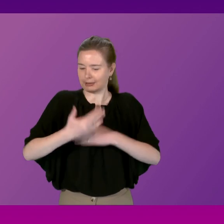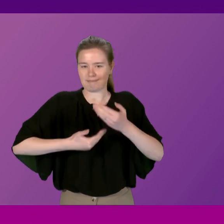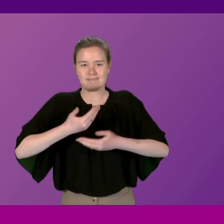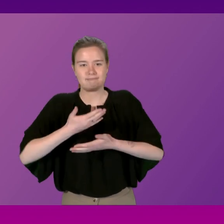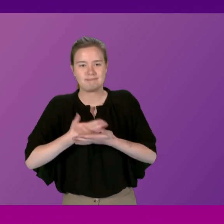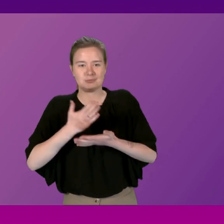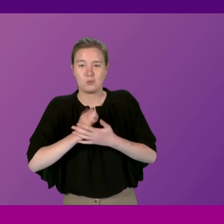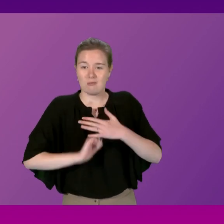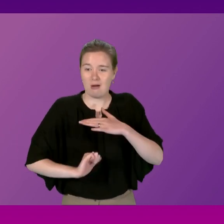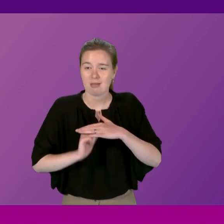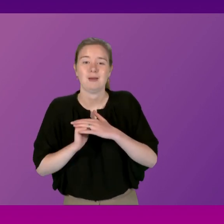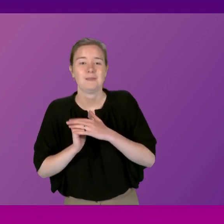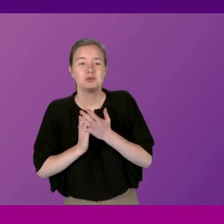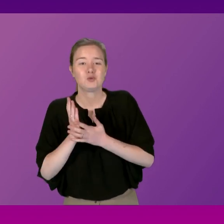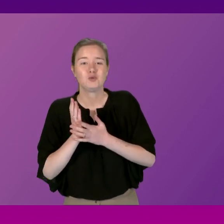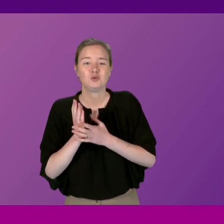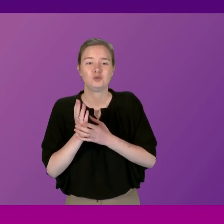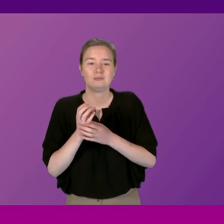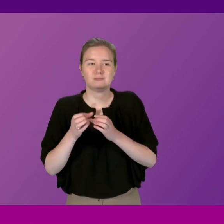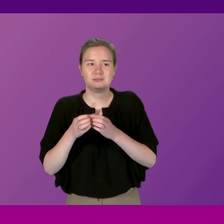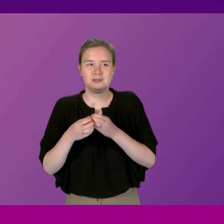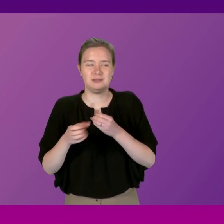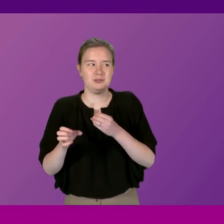the limits of devolution.